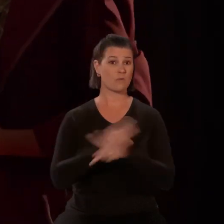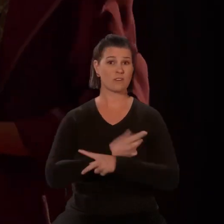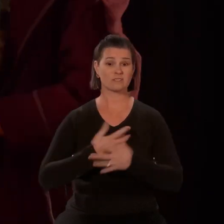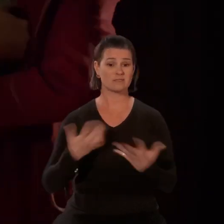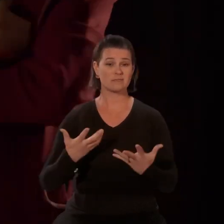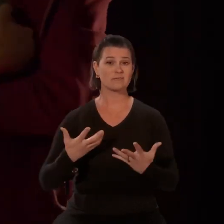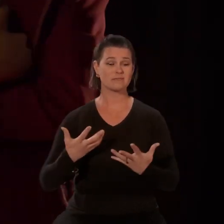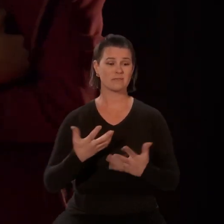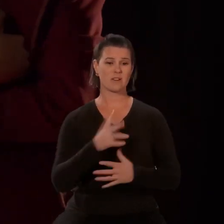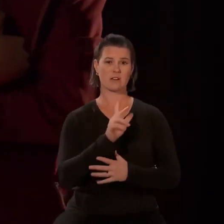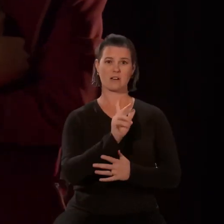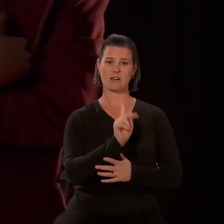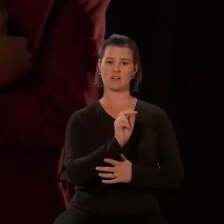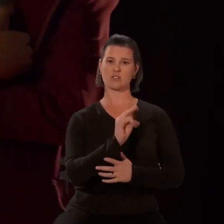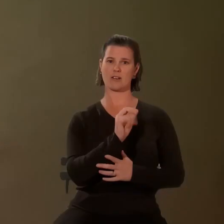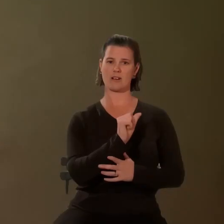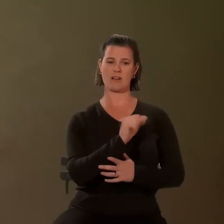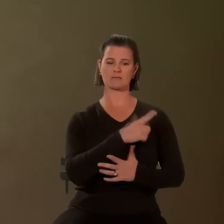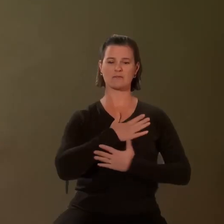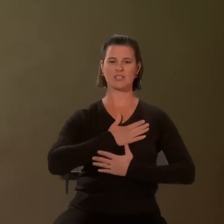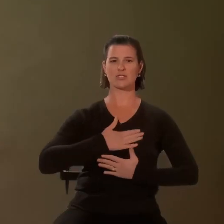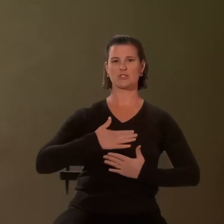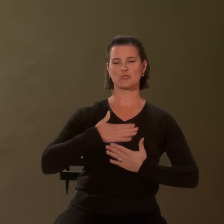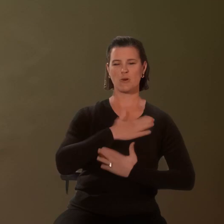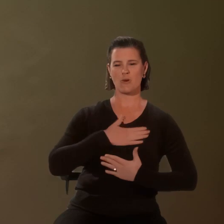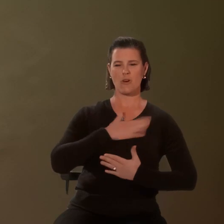is that Katrina seemed to enjoy all the attention he was giving her.